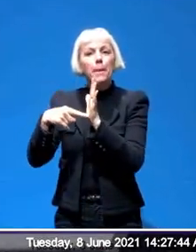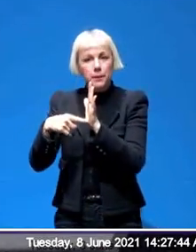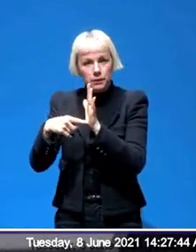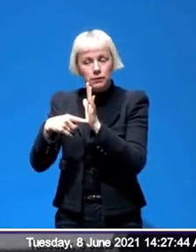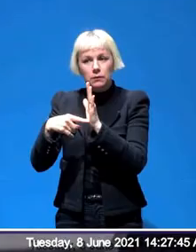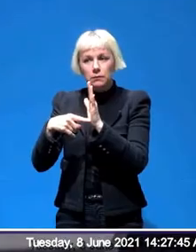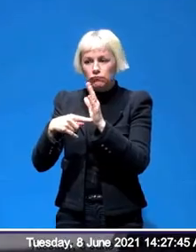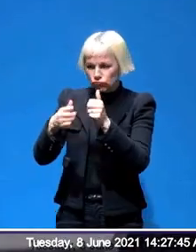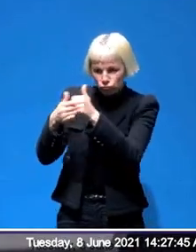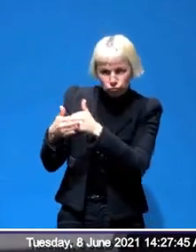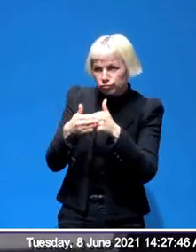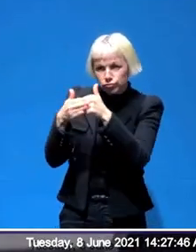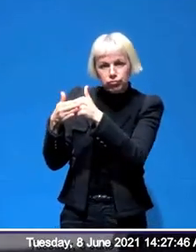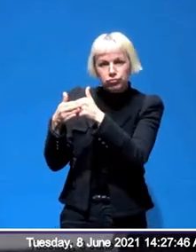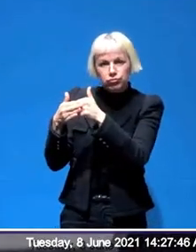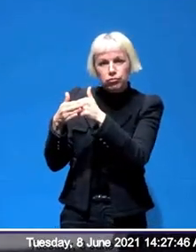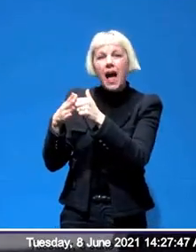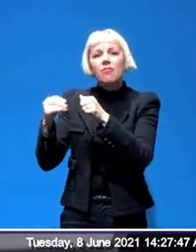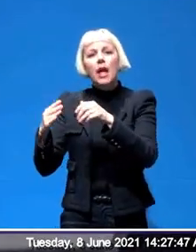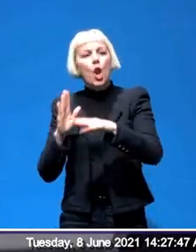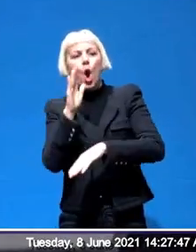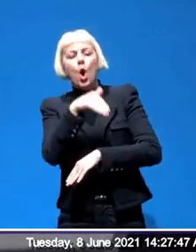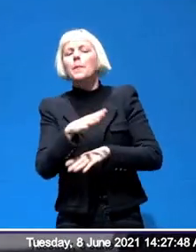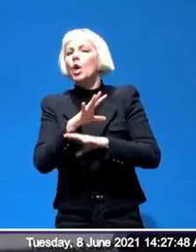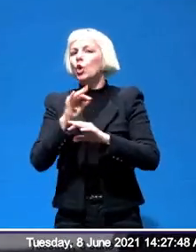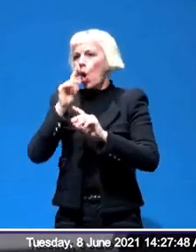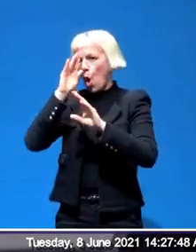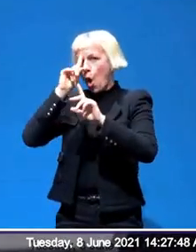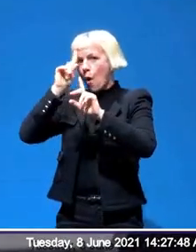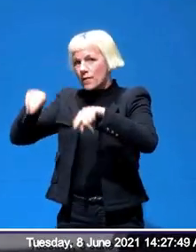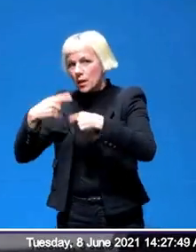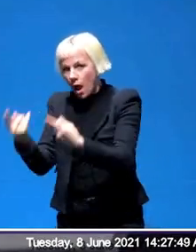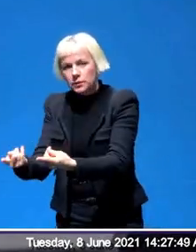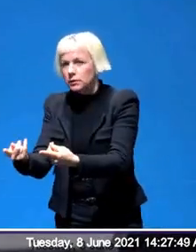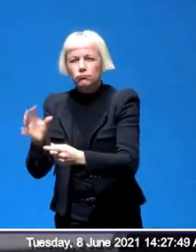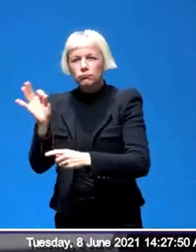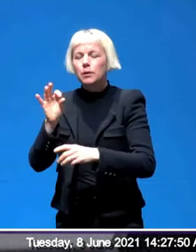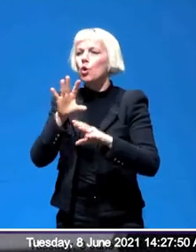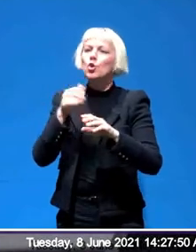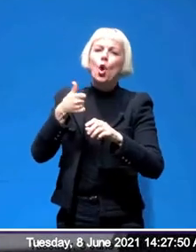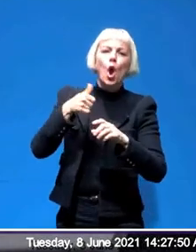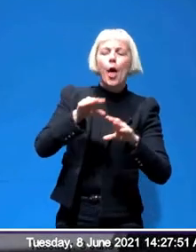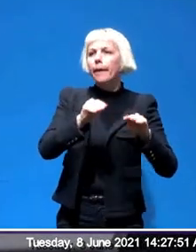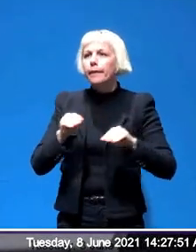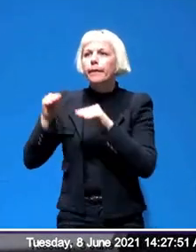I don't think he spent overnight or he didn't go up to a ward or anything. I believe he --- it was all treated ---